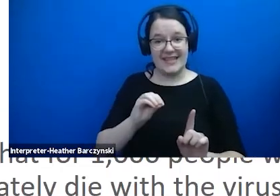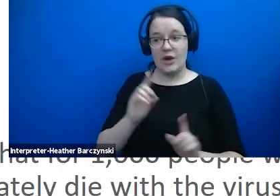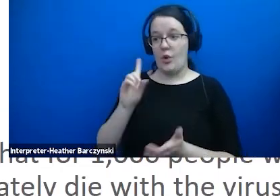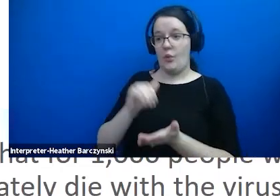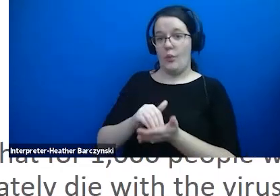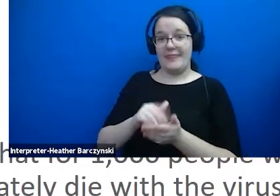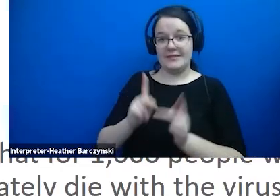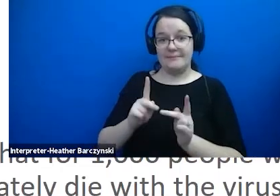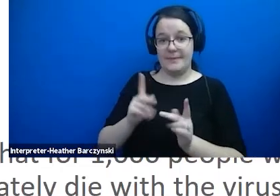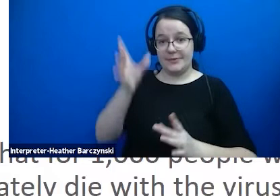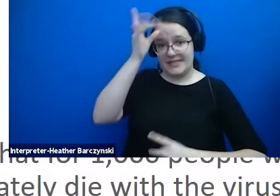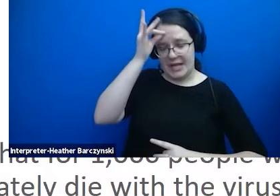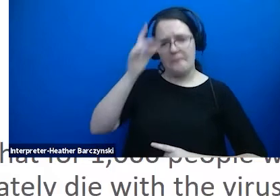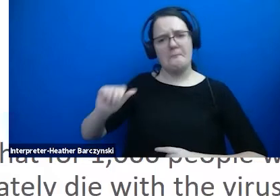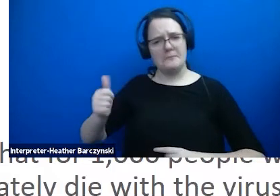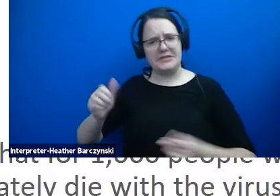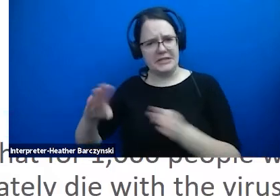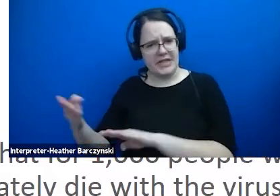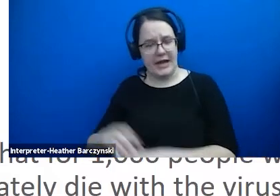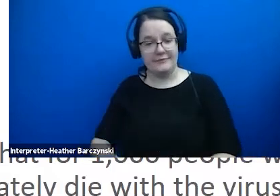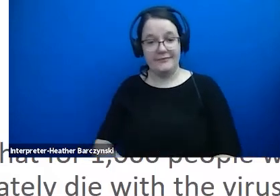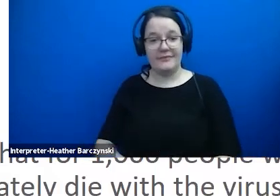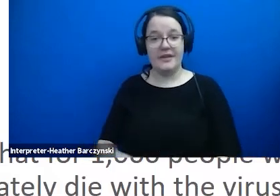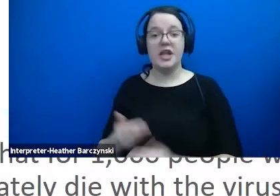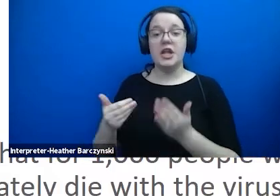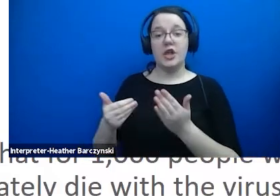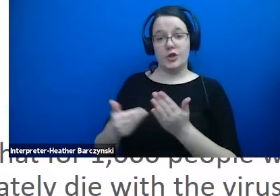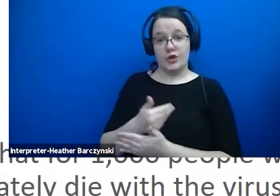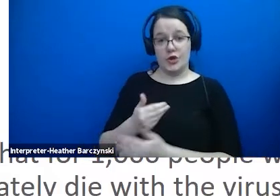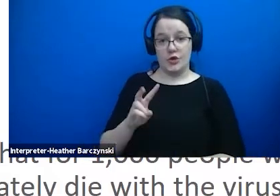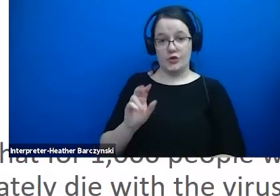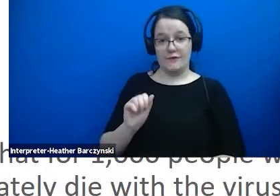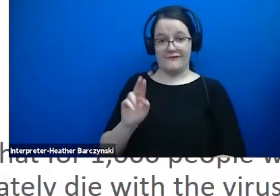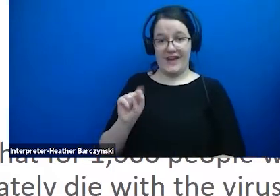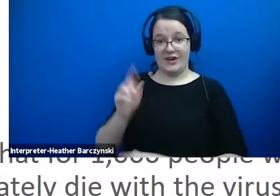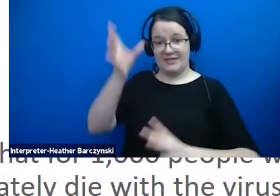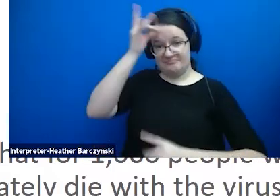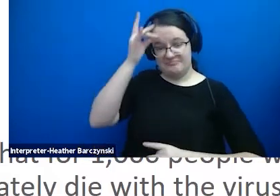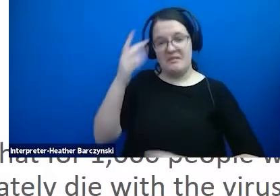with the new variant they were saying maybe 13 14 out of thousands so not a dramatic difference